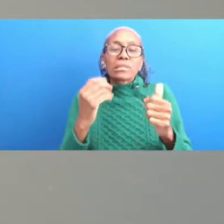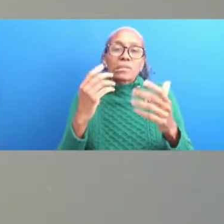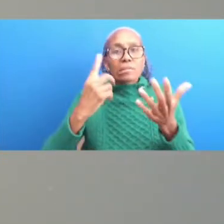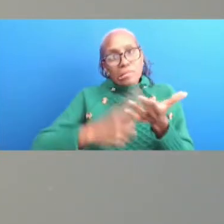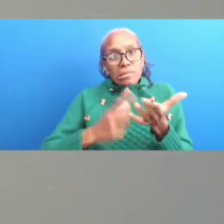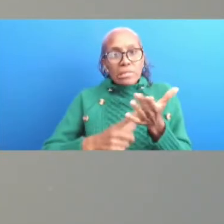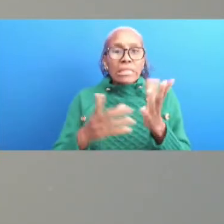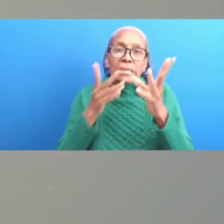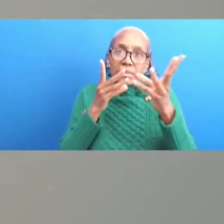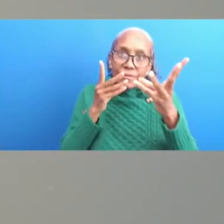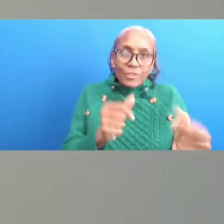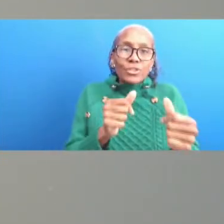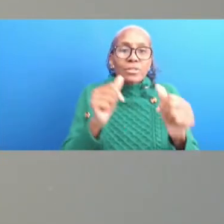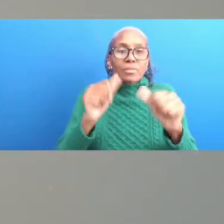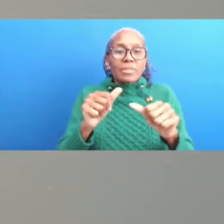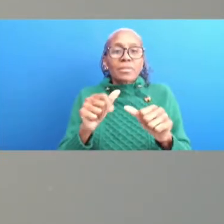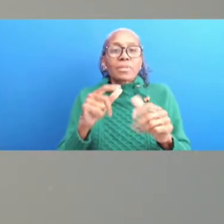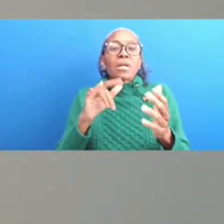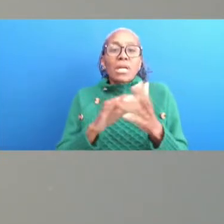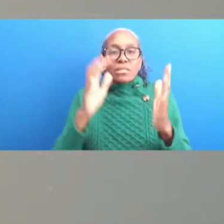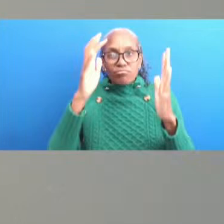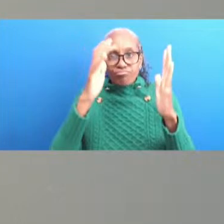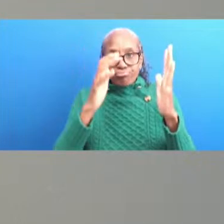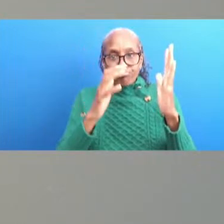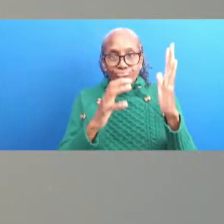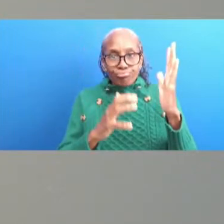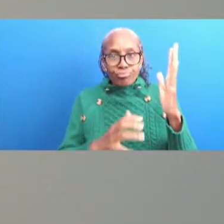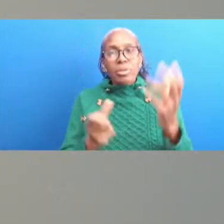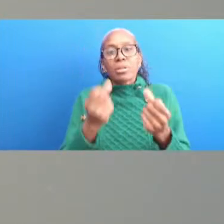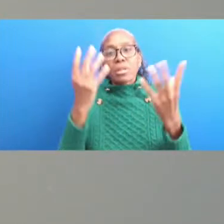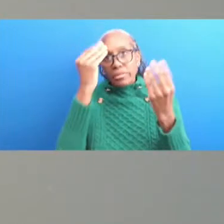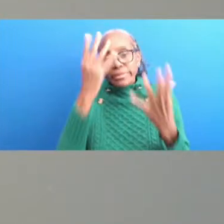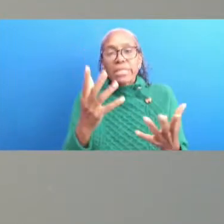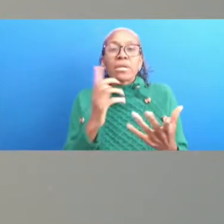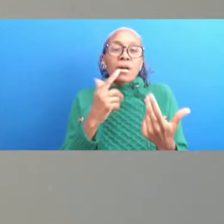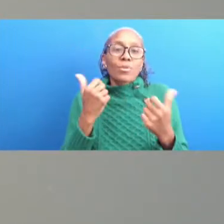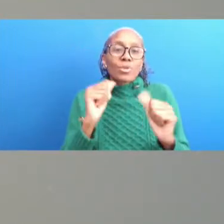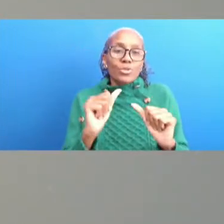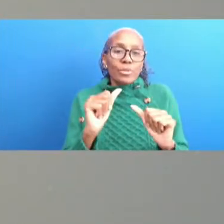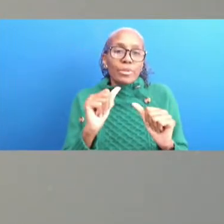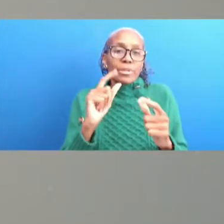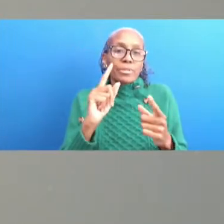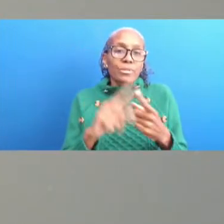WE GET TO THAT. SO I'M GOING TO TRY TO GET THROUGH THIS AS EFFICIENTLY AS